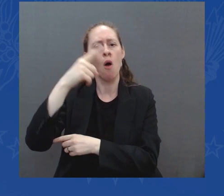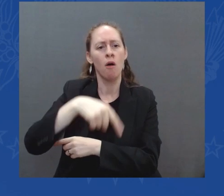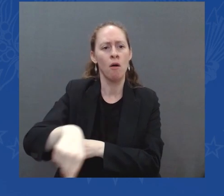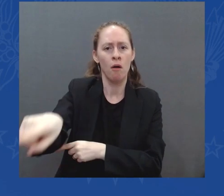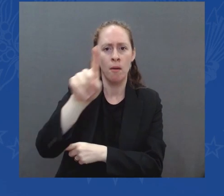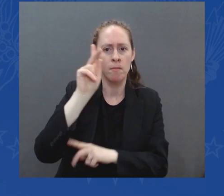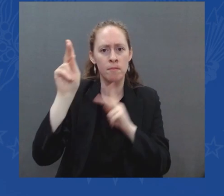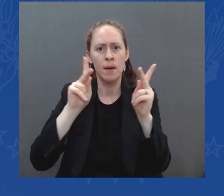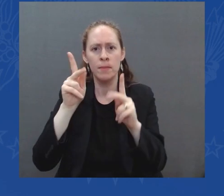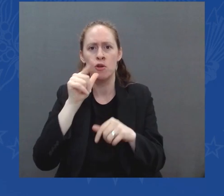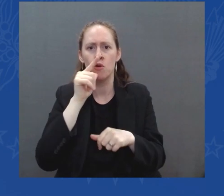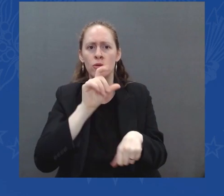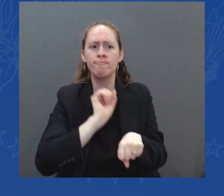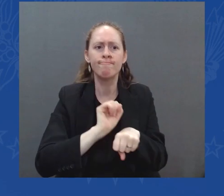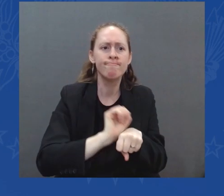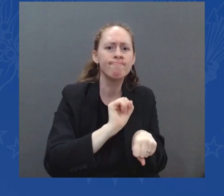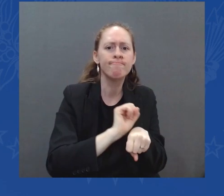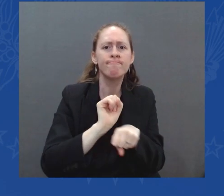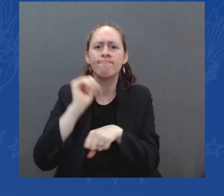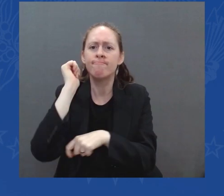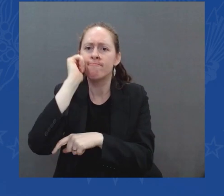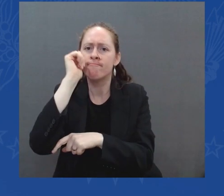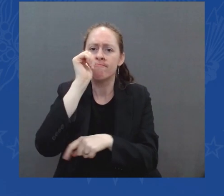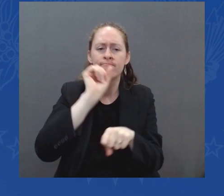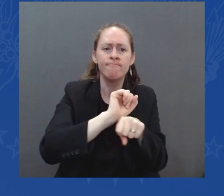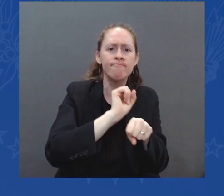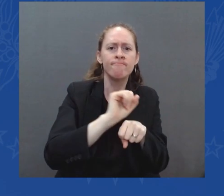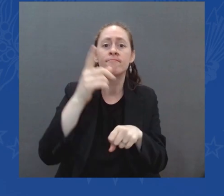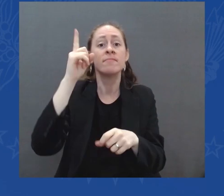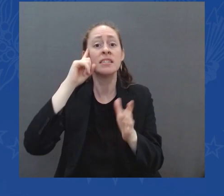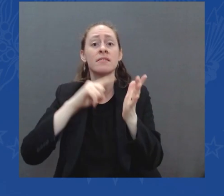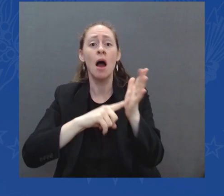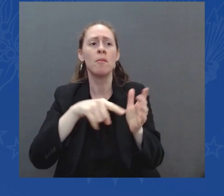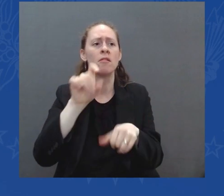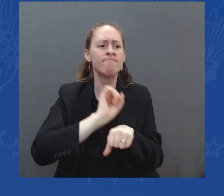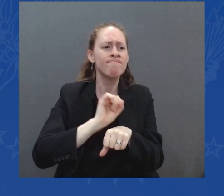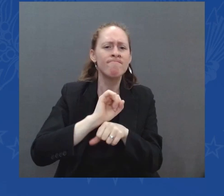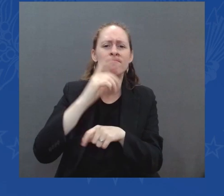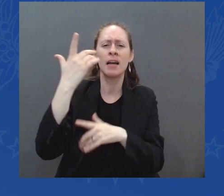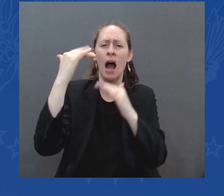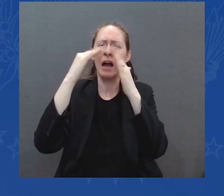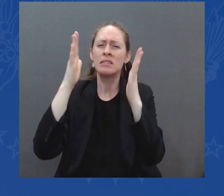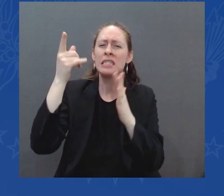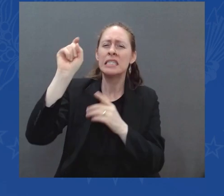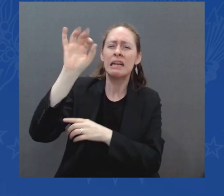to save them money, to keep them warm in the winter and cool in the summer. It's a direct grant.